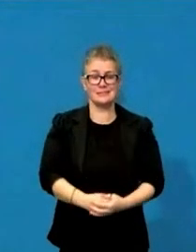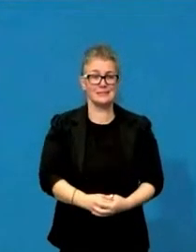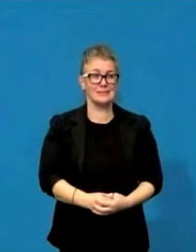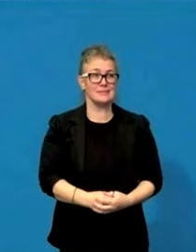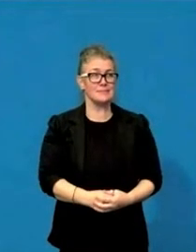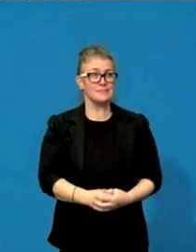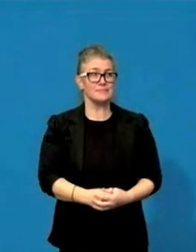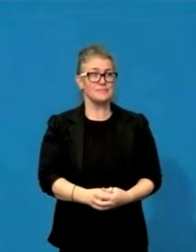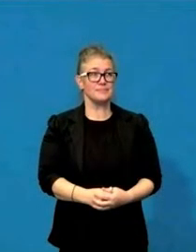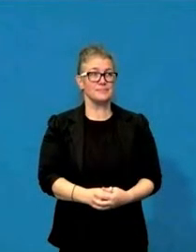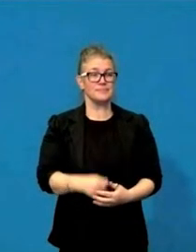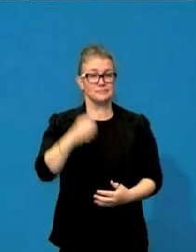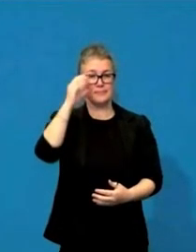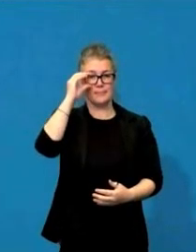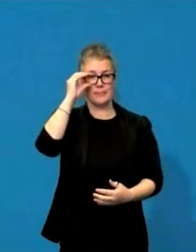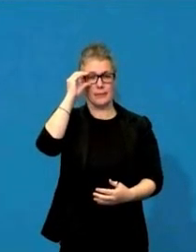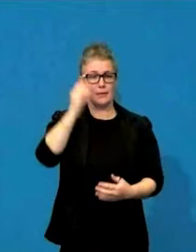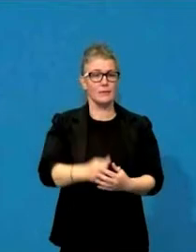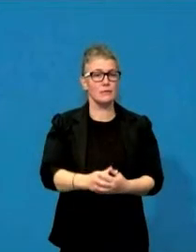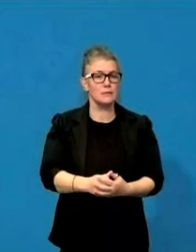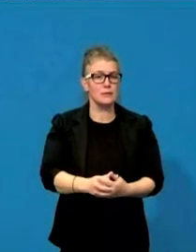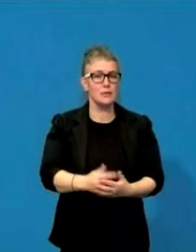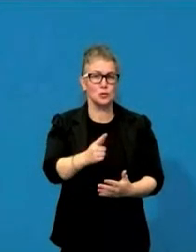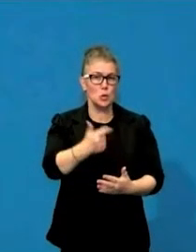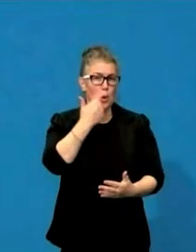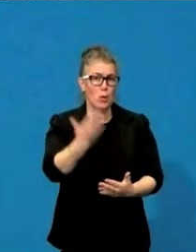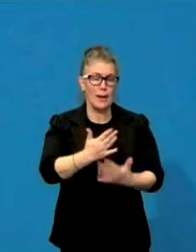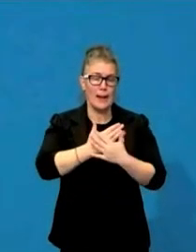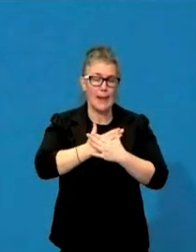Beg your pardon? You have had a life-long interest in language?